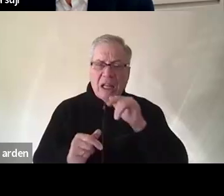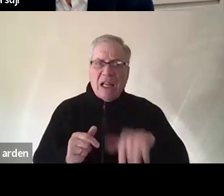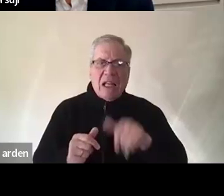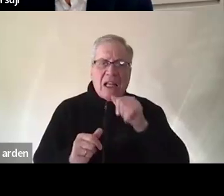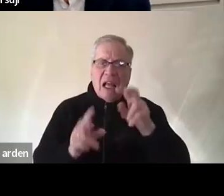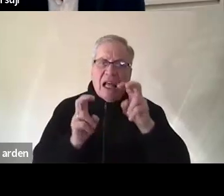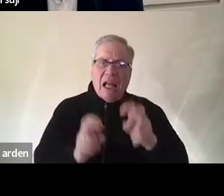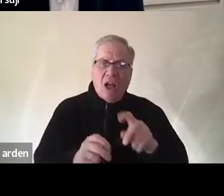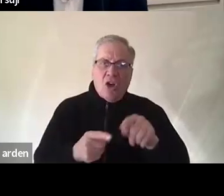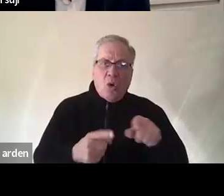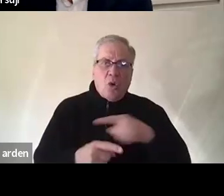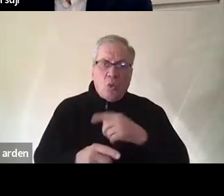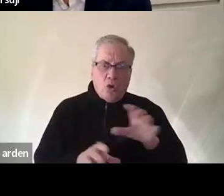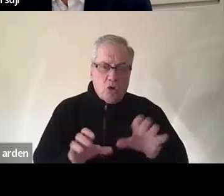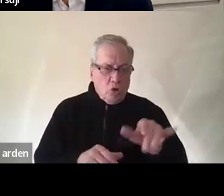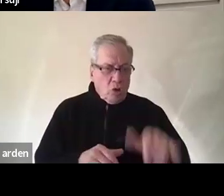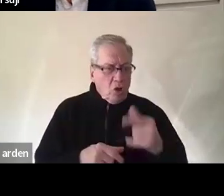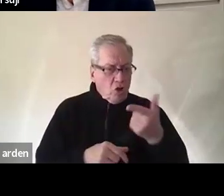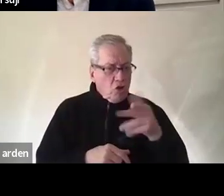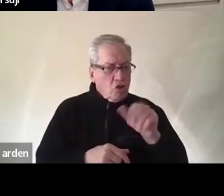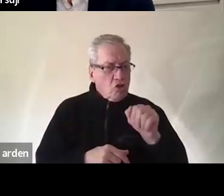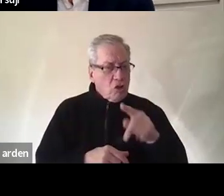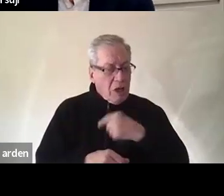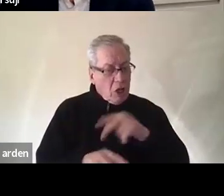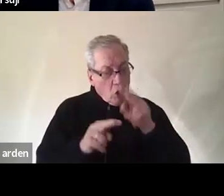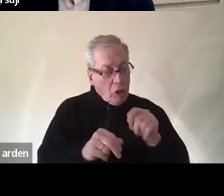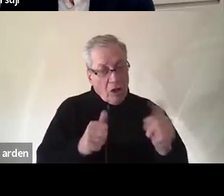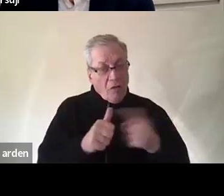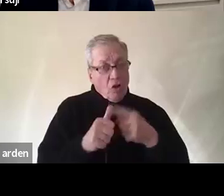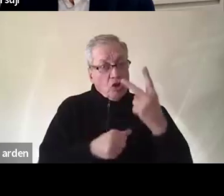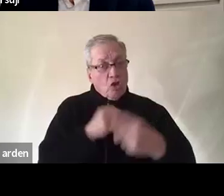With my previous S-STEM grants when I was focusing on the first two years, the associate degrees,